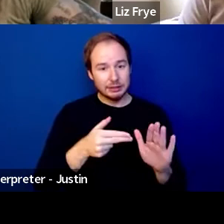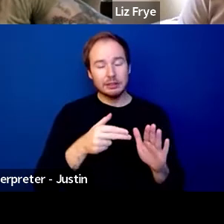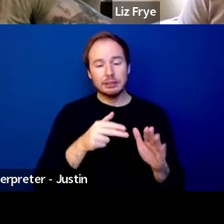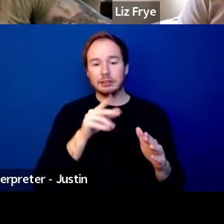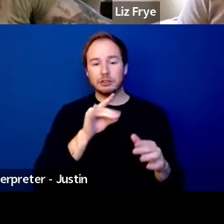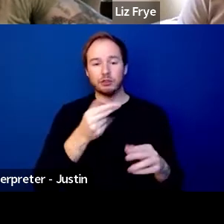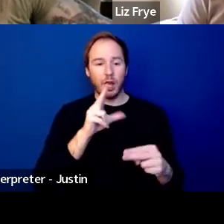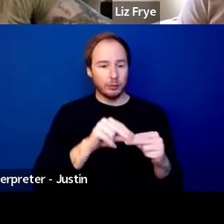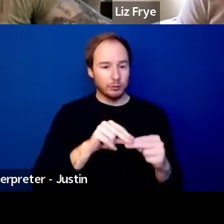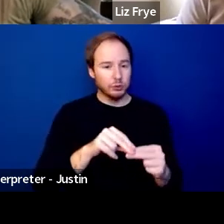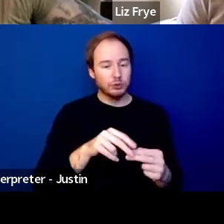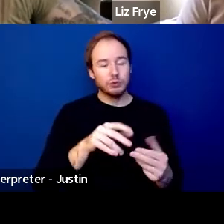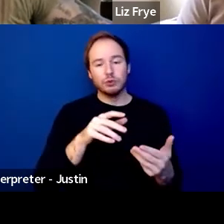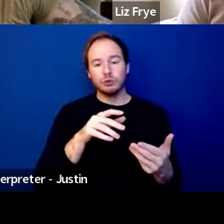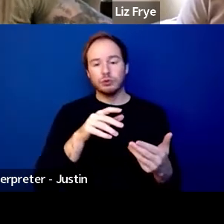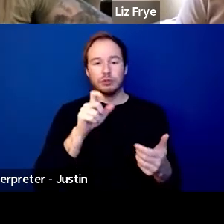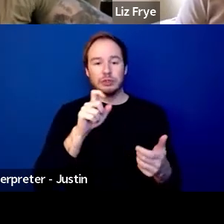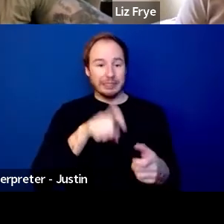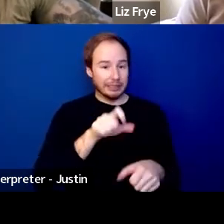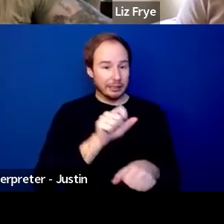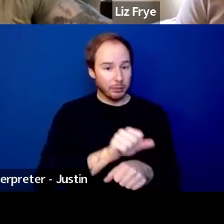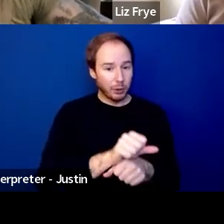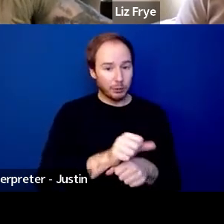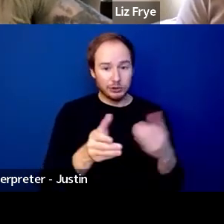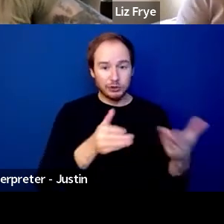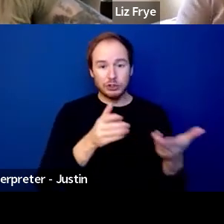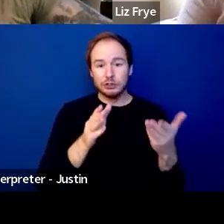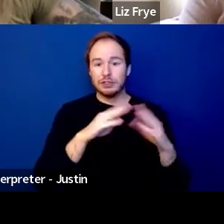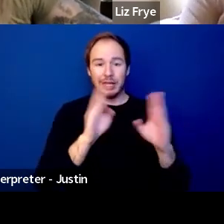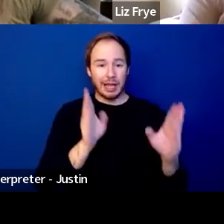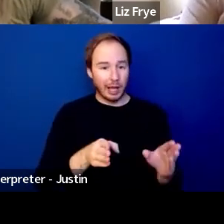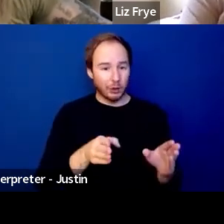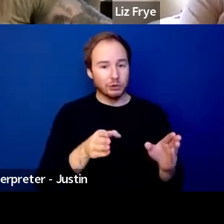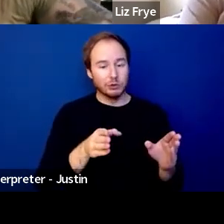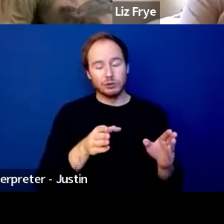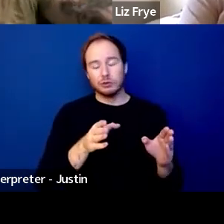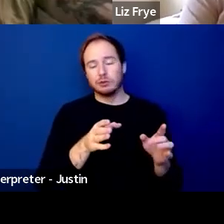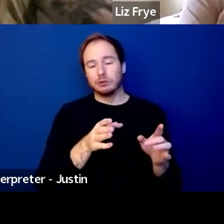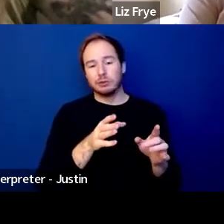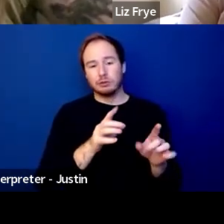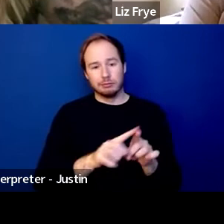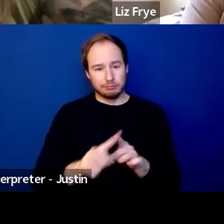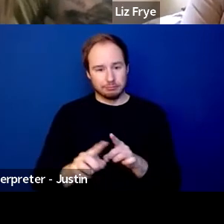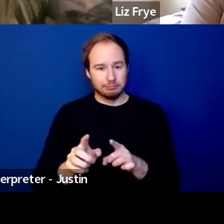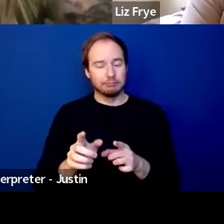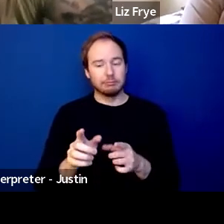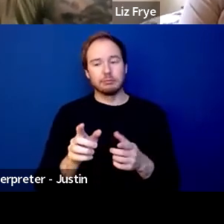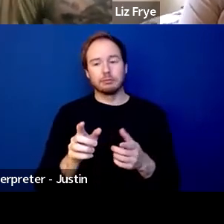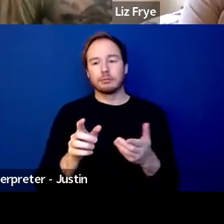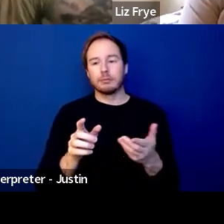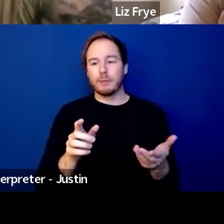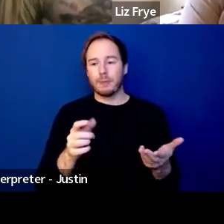people that are in need of employment services, housing. And so I have been